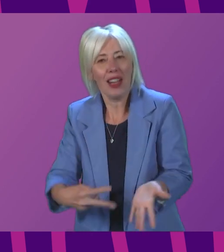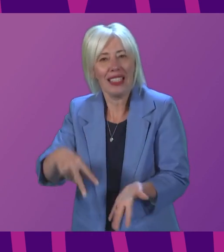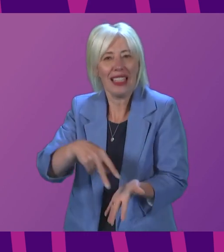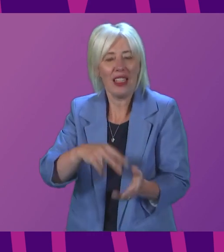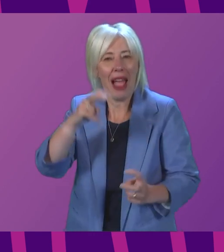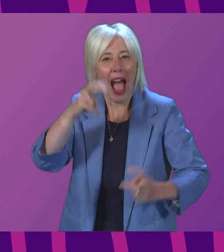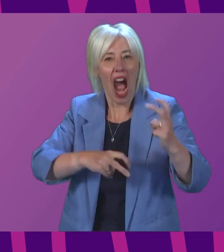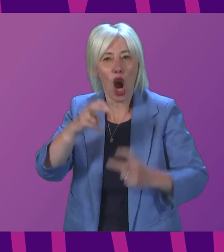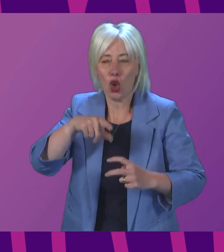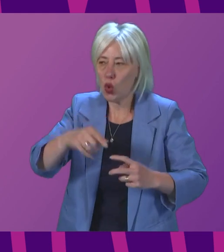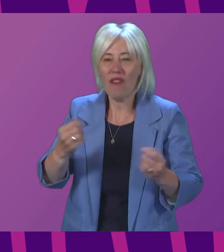for those powers being in the hands of this Government in the first place?